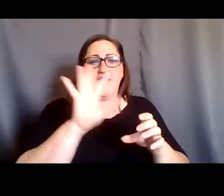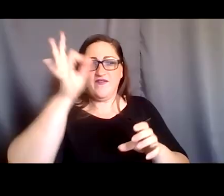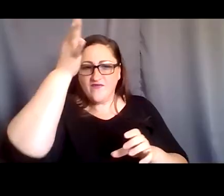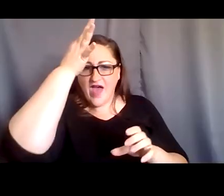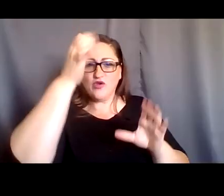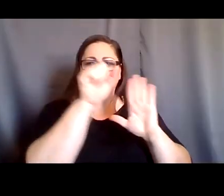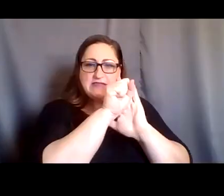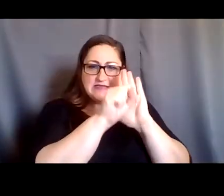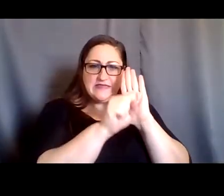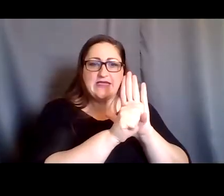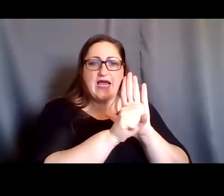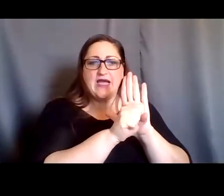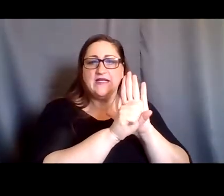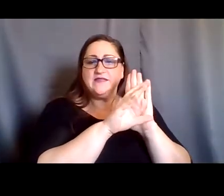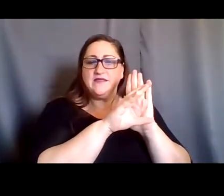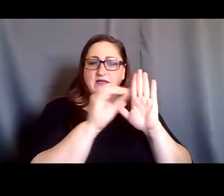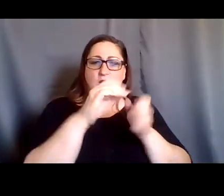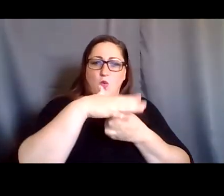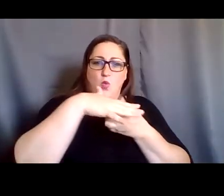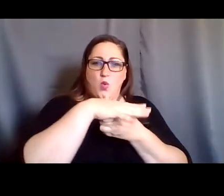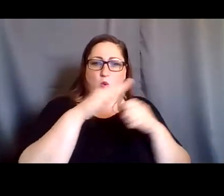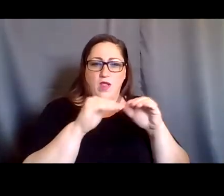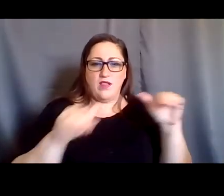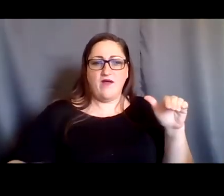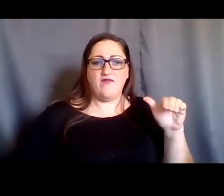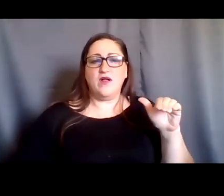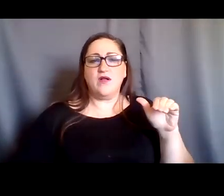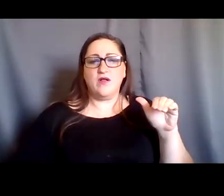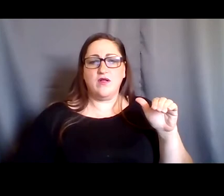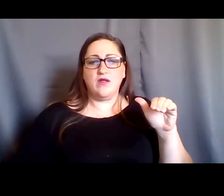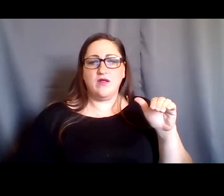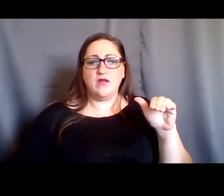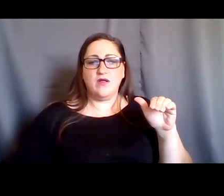As voting rights groups and advocates are mobilizing for new